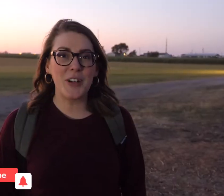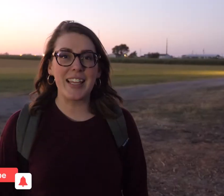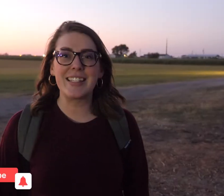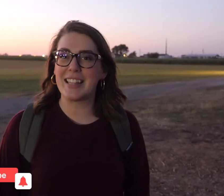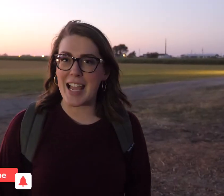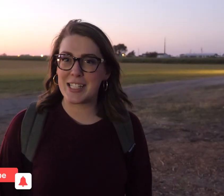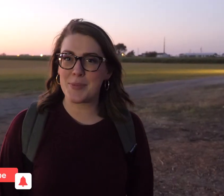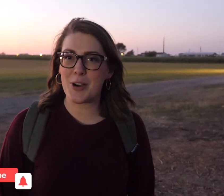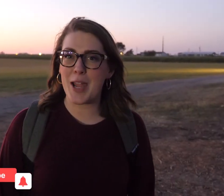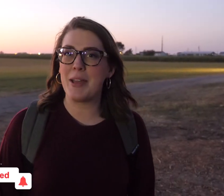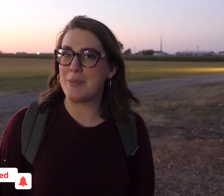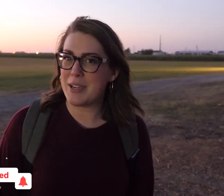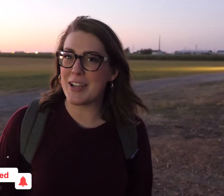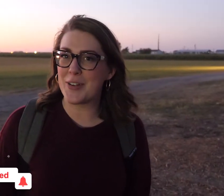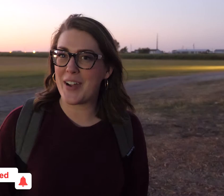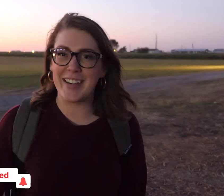Don't forget to like, subscribe and be notified.